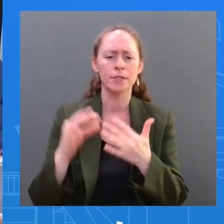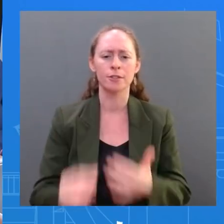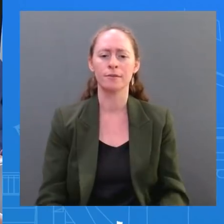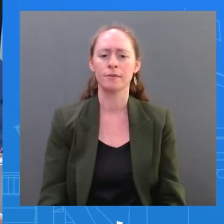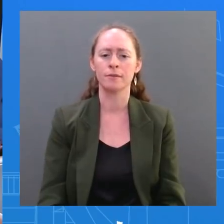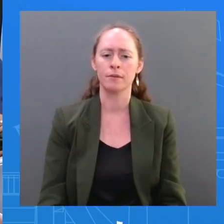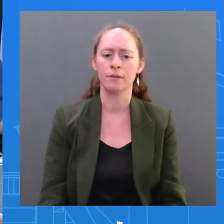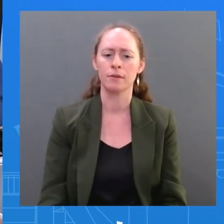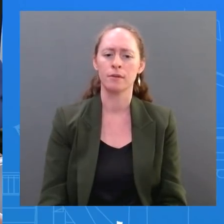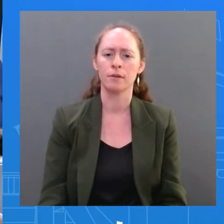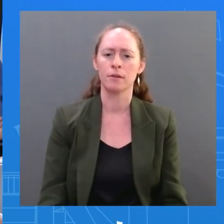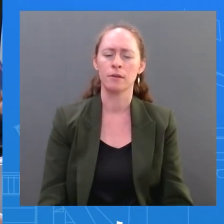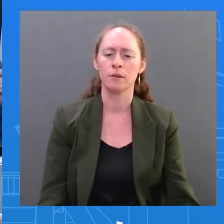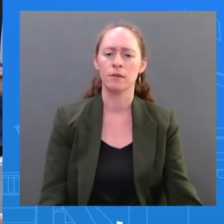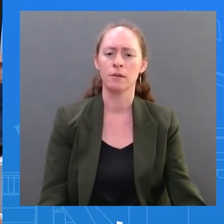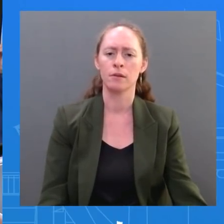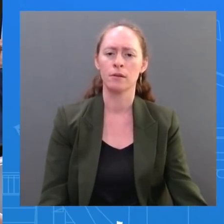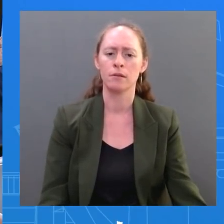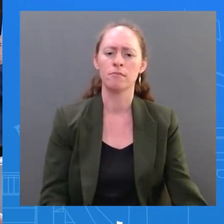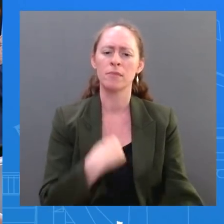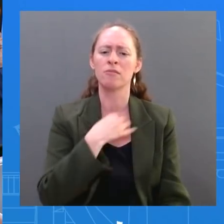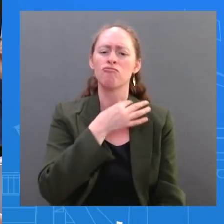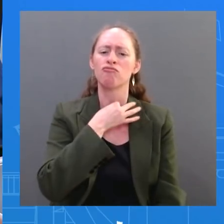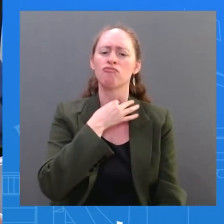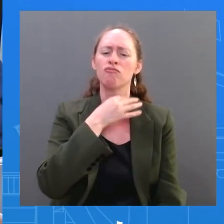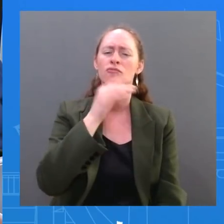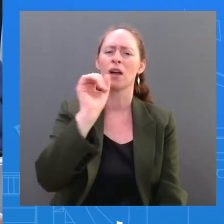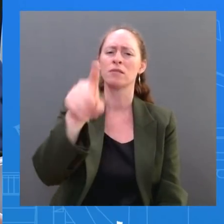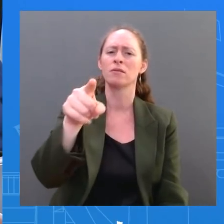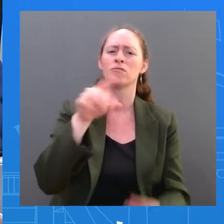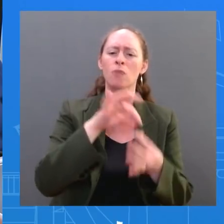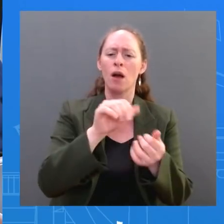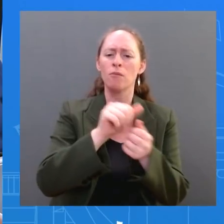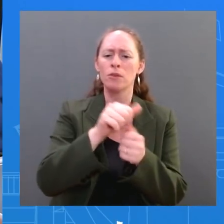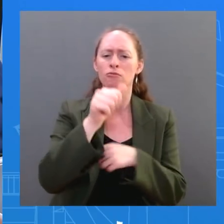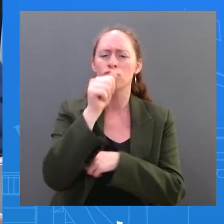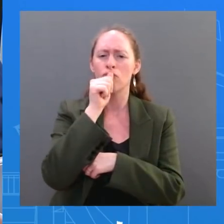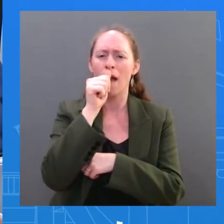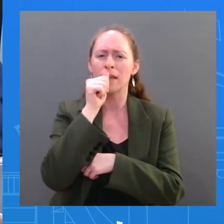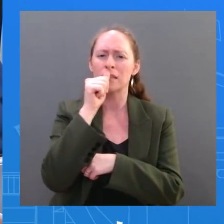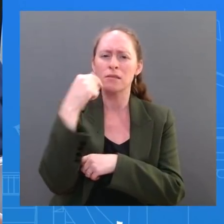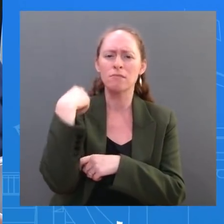Is the White House encouraging people in states where abortion is going to be illegal